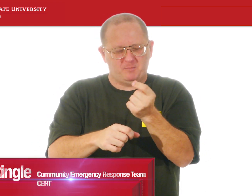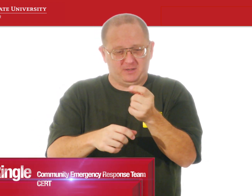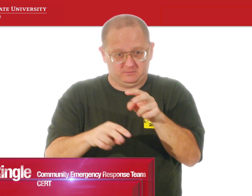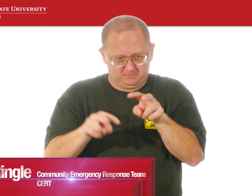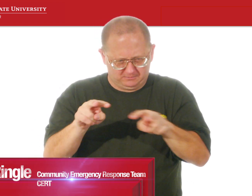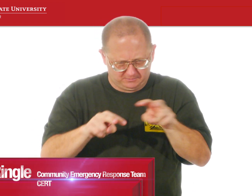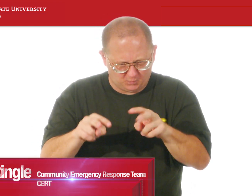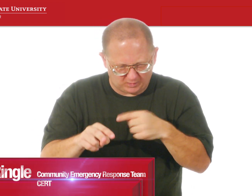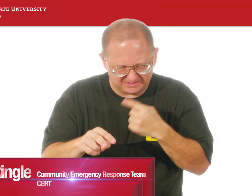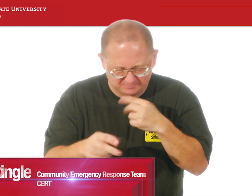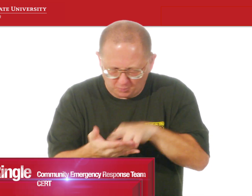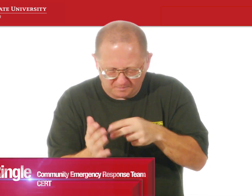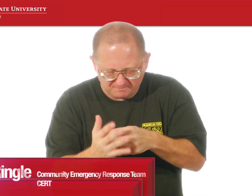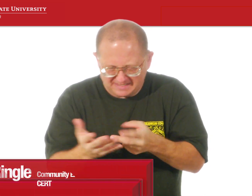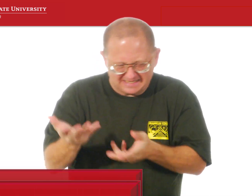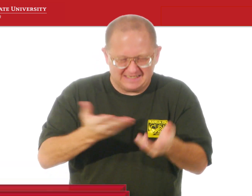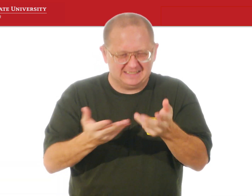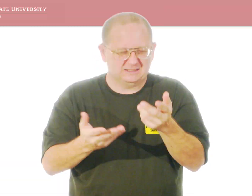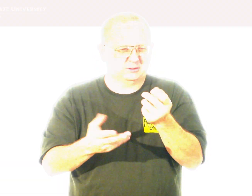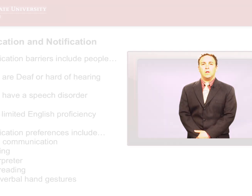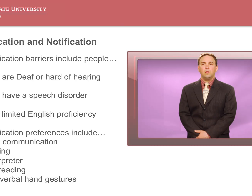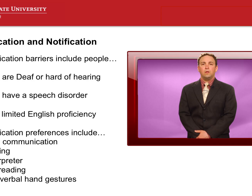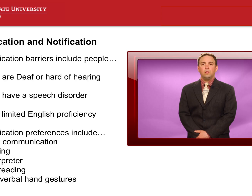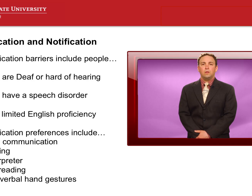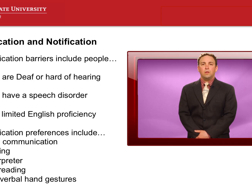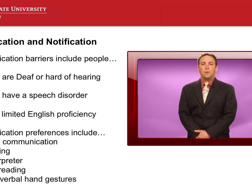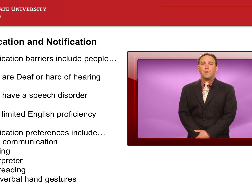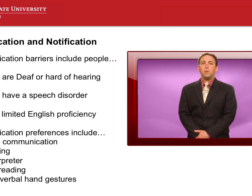Make it a little bit easier to understand the meaning at glance.